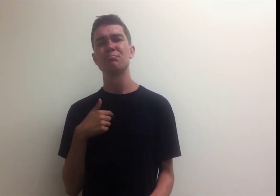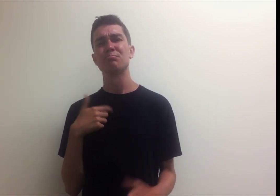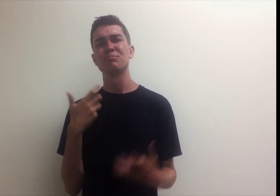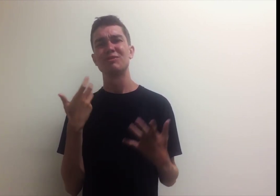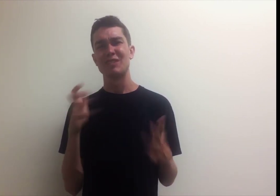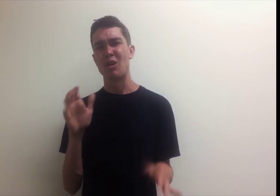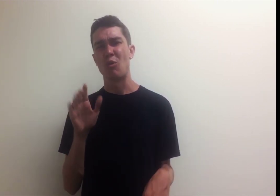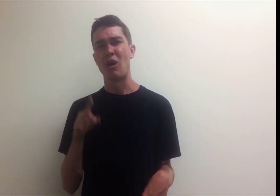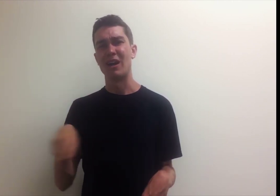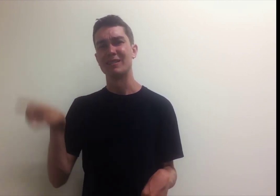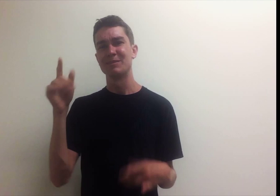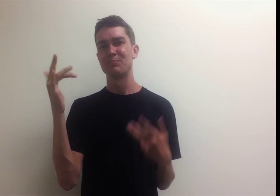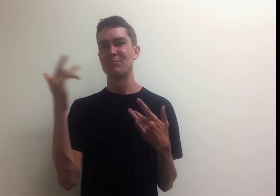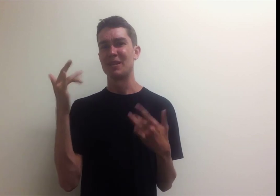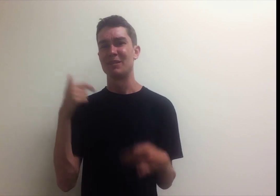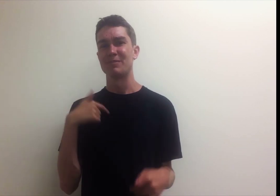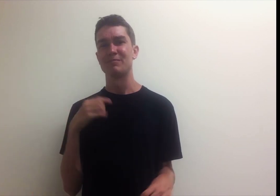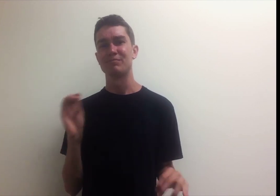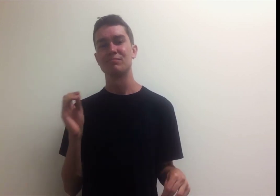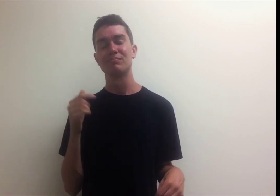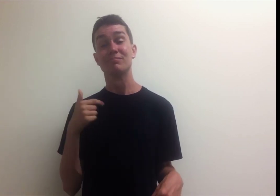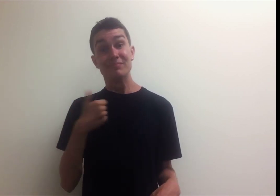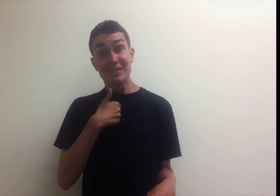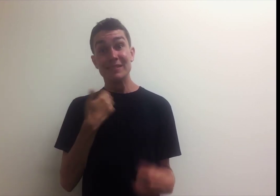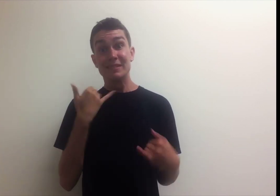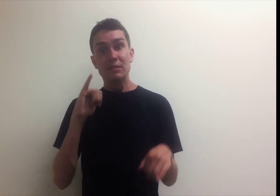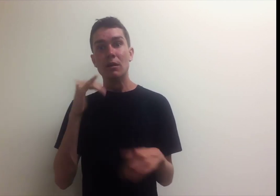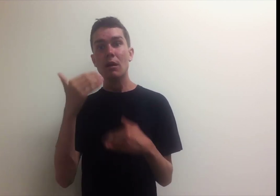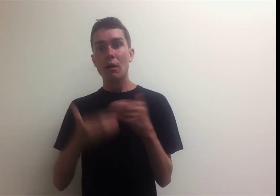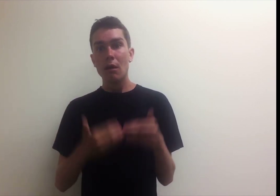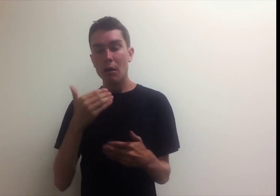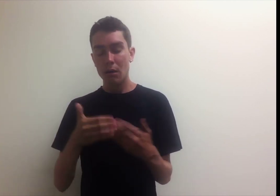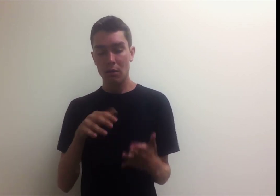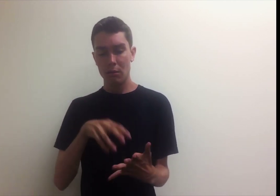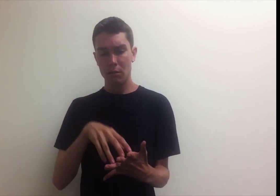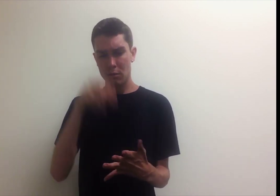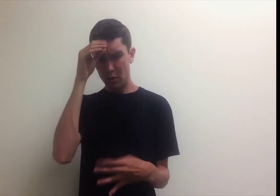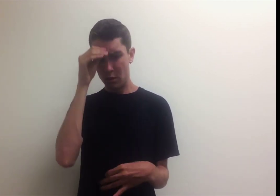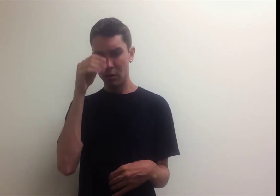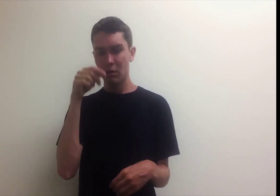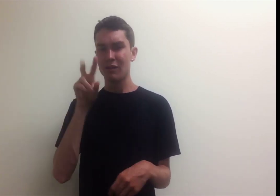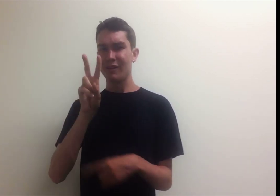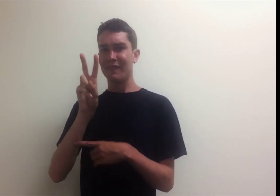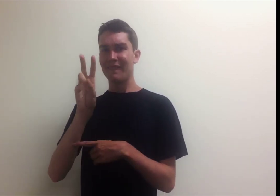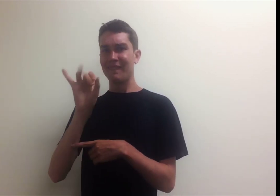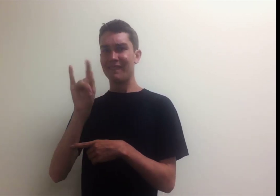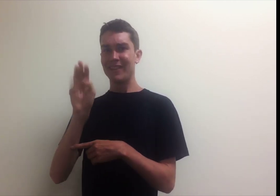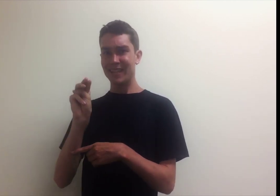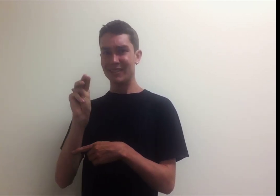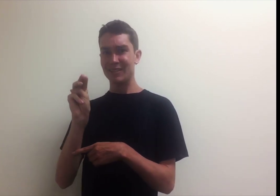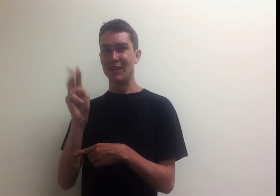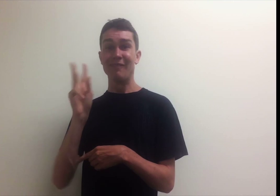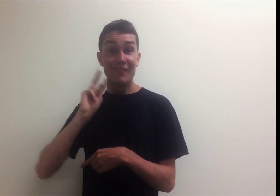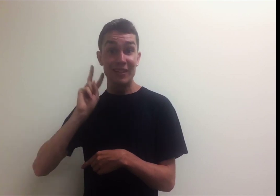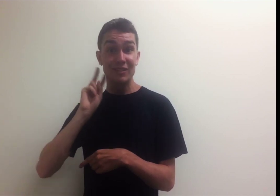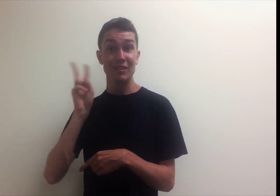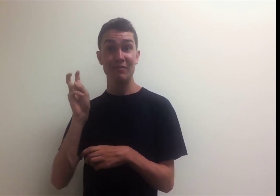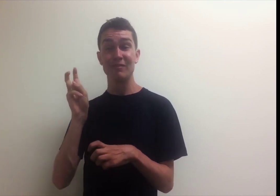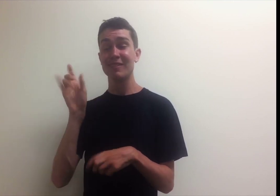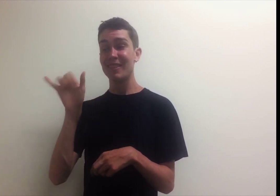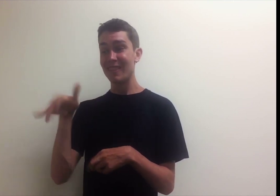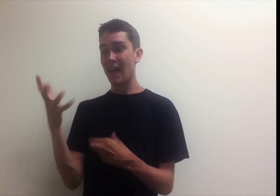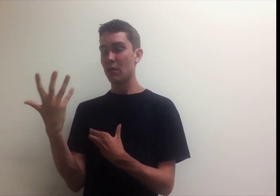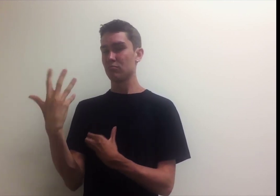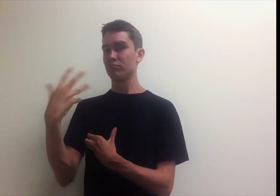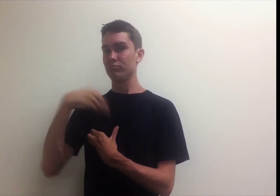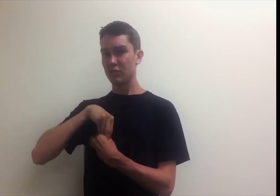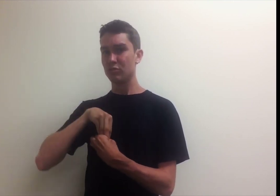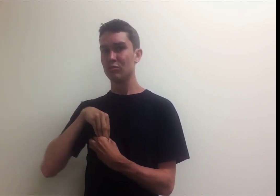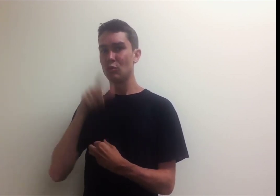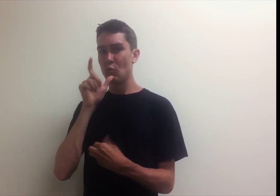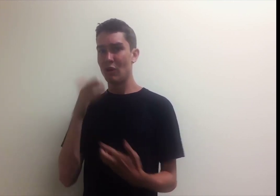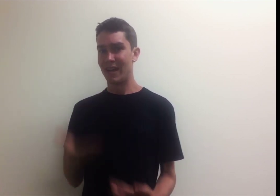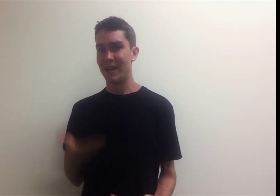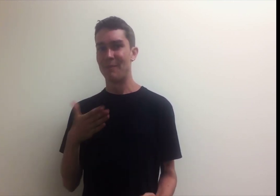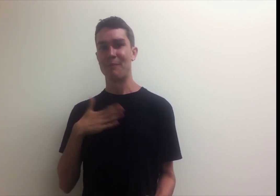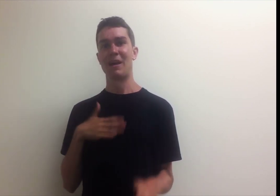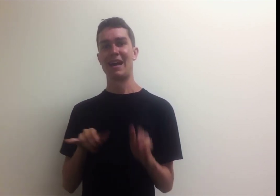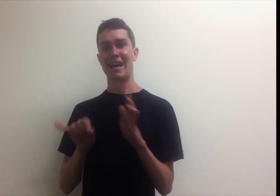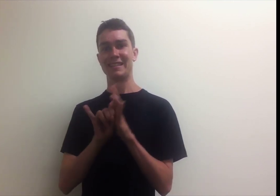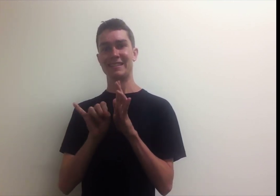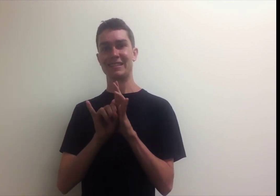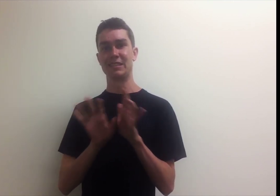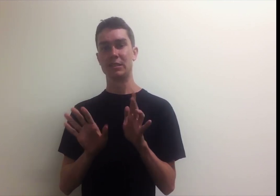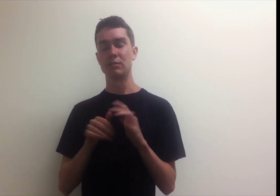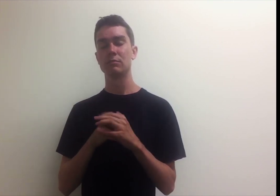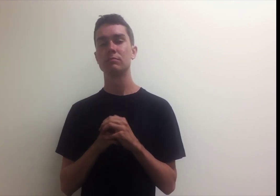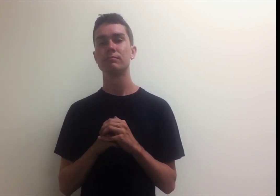I didn’t want anyone’s pity and am still learning to accept victim as part of my identity.